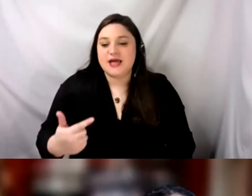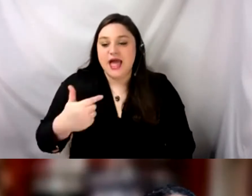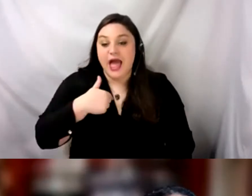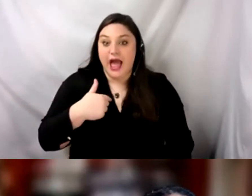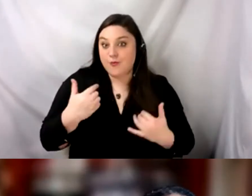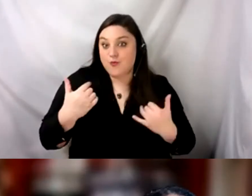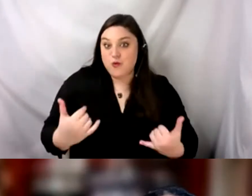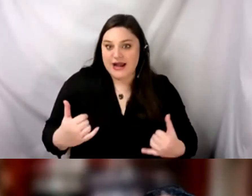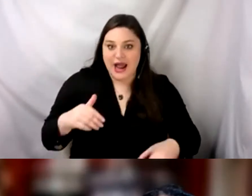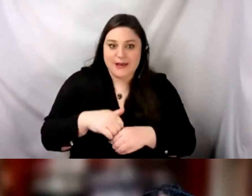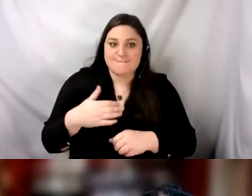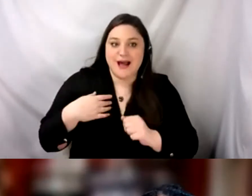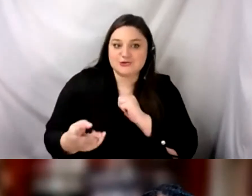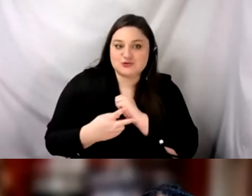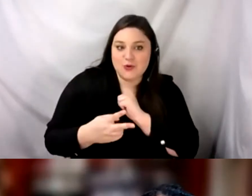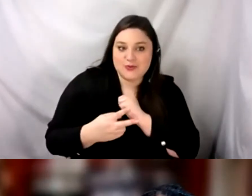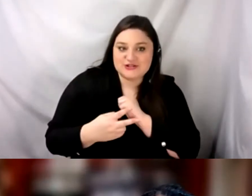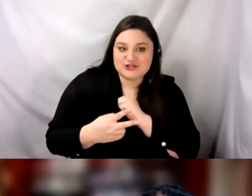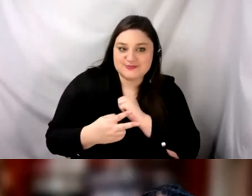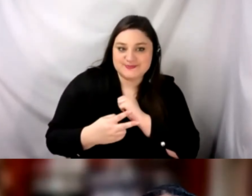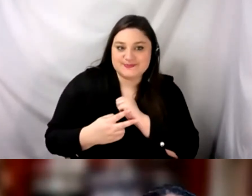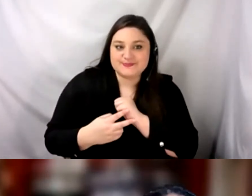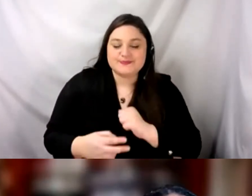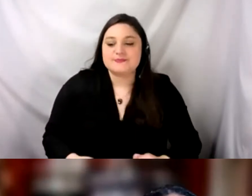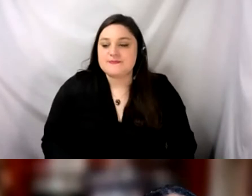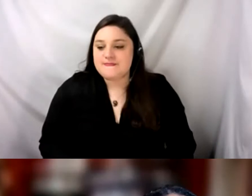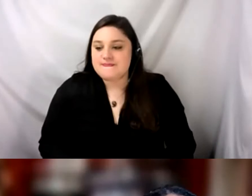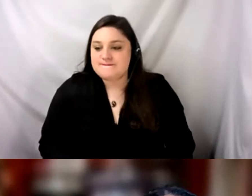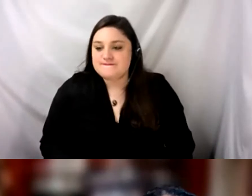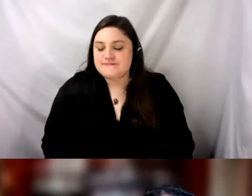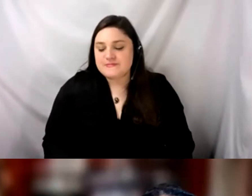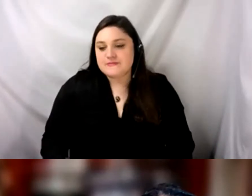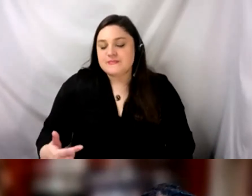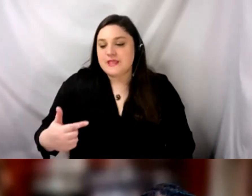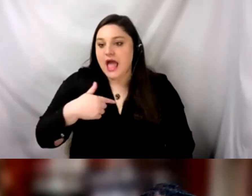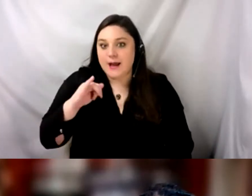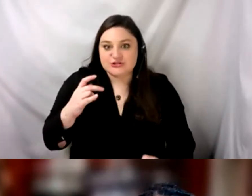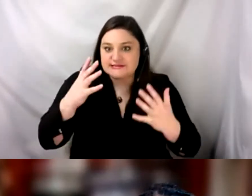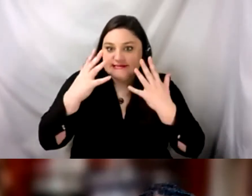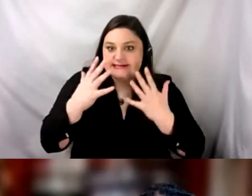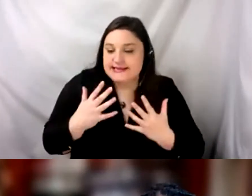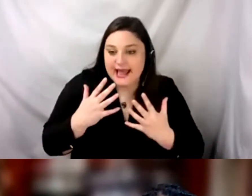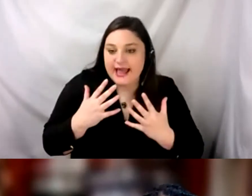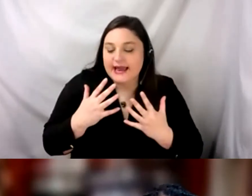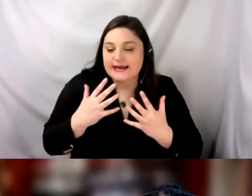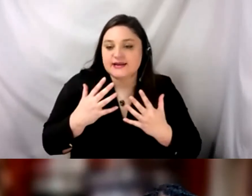sad that some of my materials